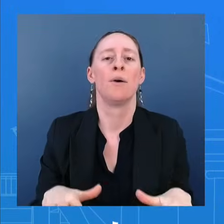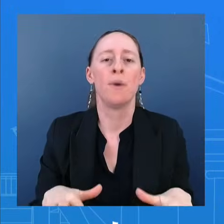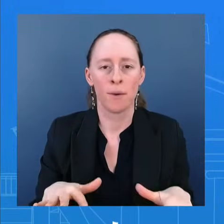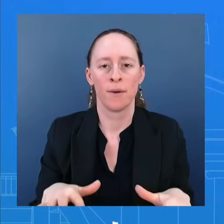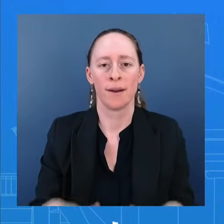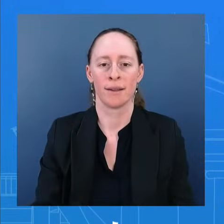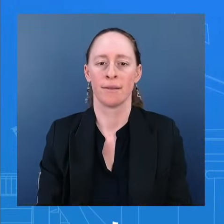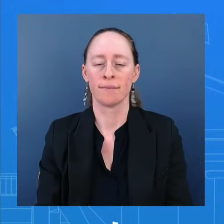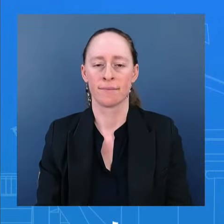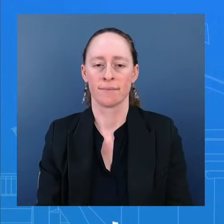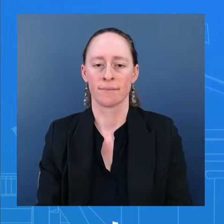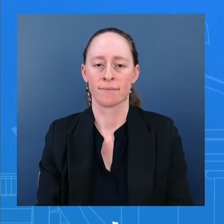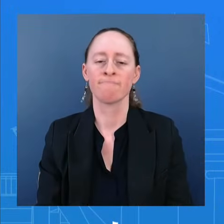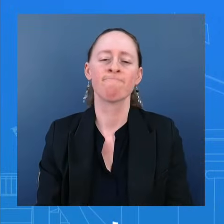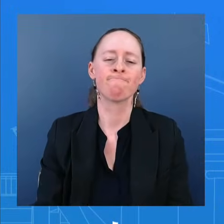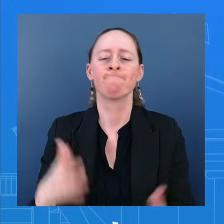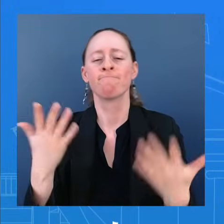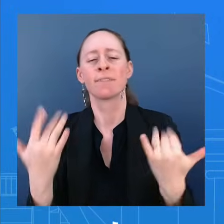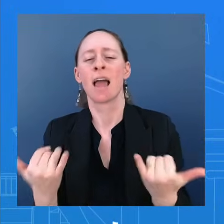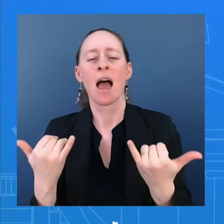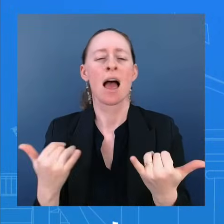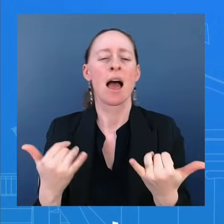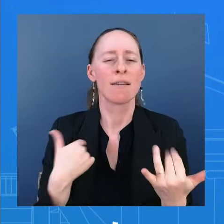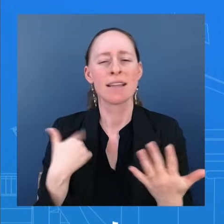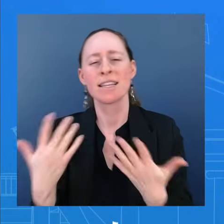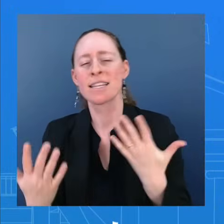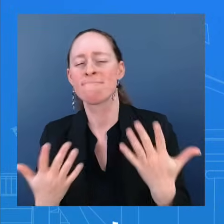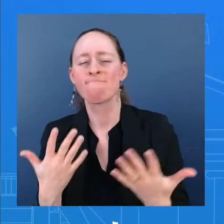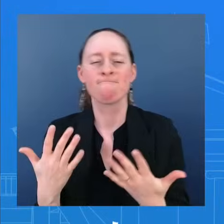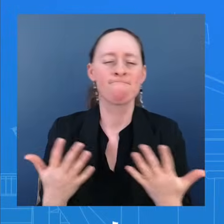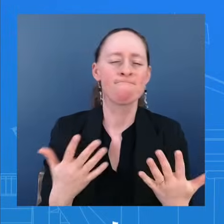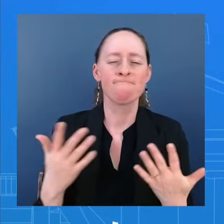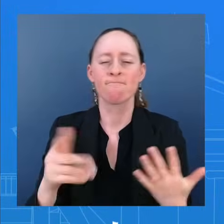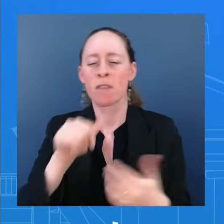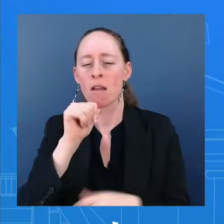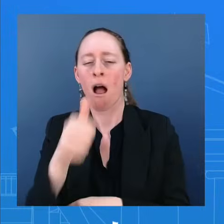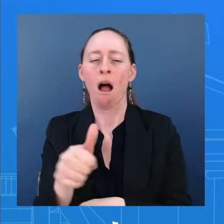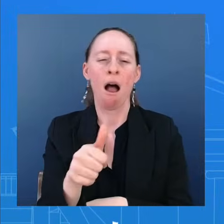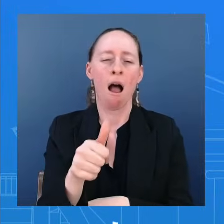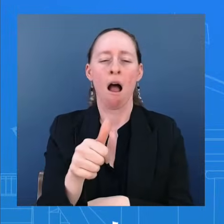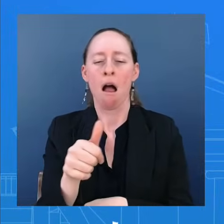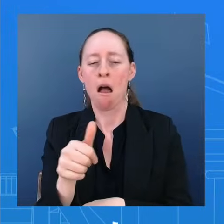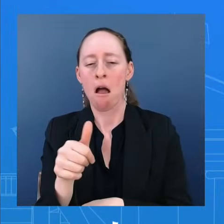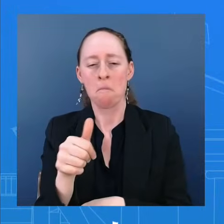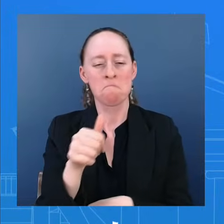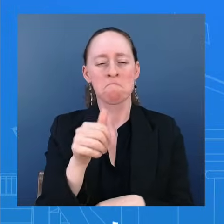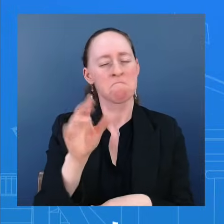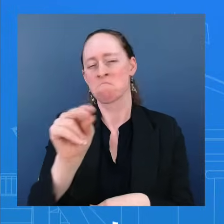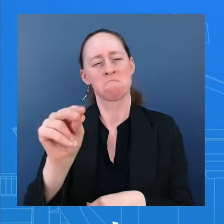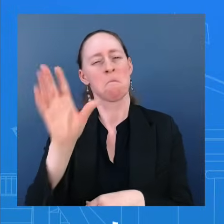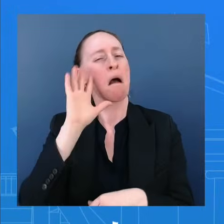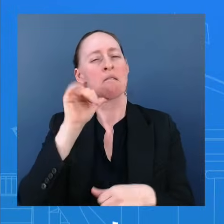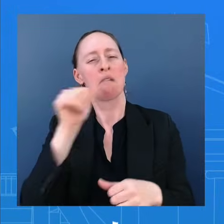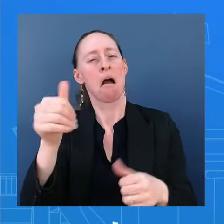where we're considering that sort of a policy option, but I can tell you that we're going to keep an open mind here.